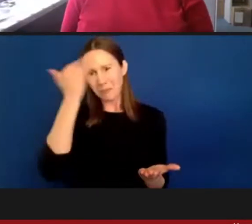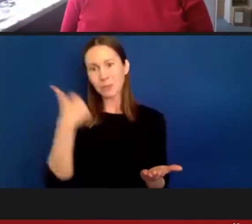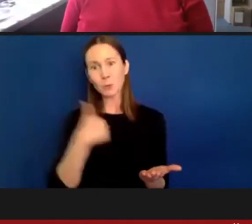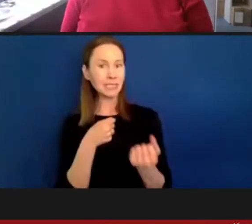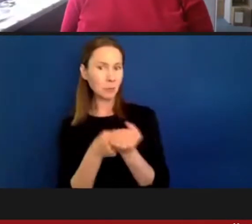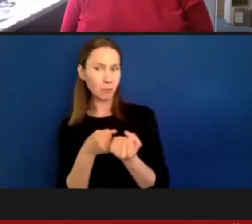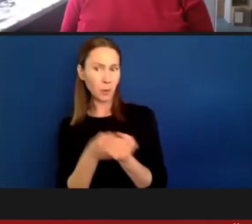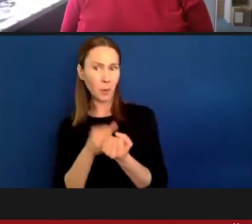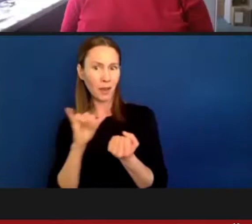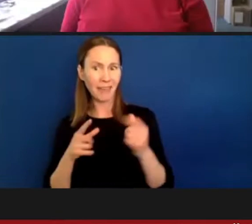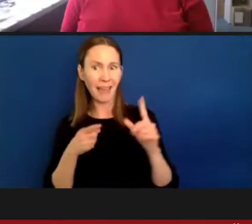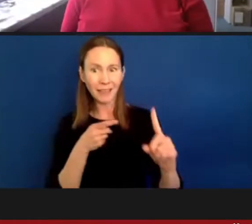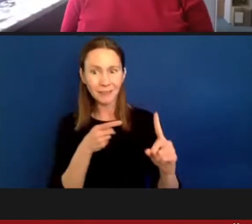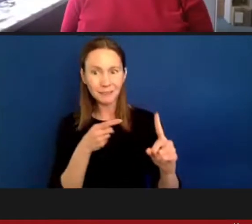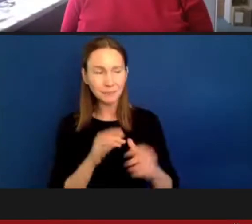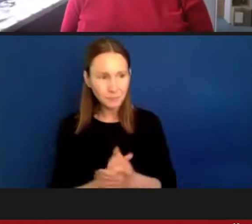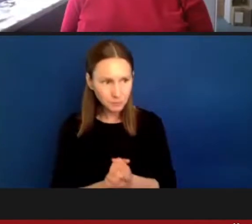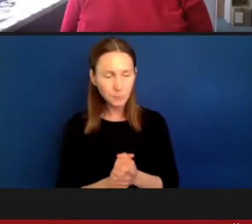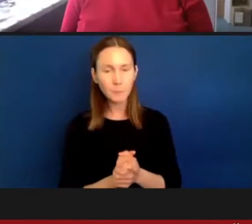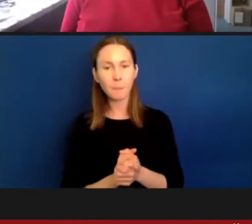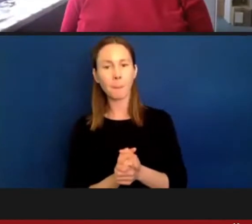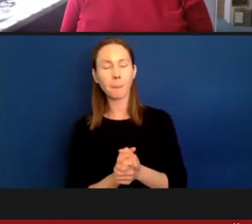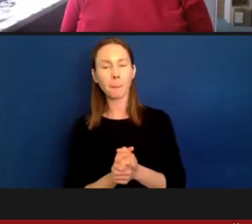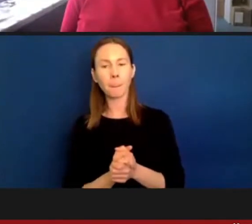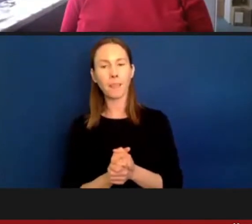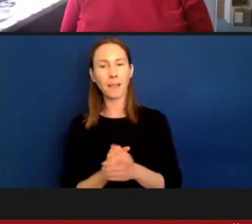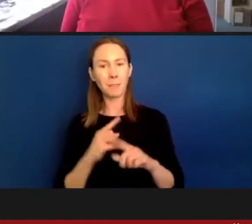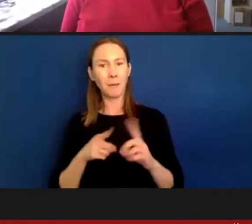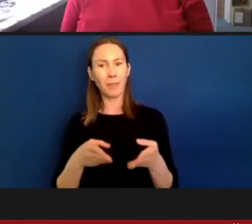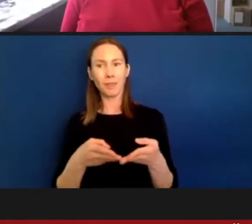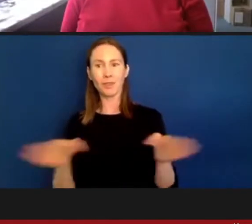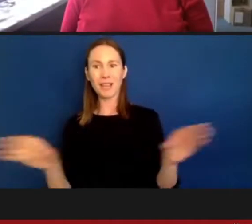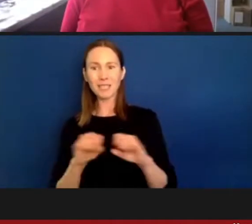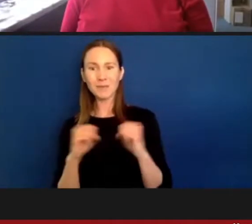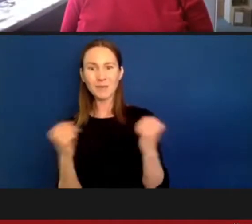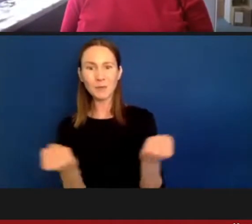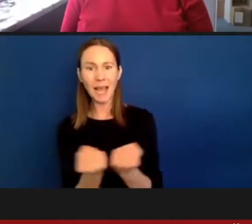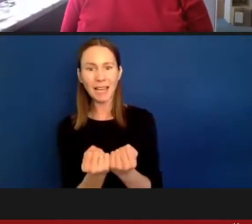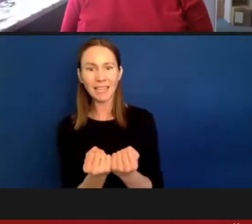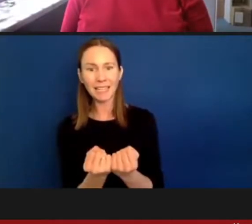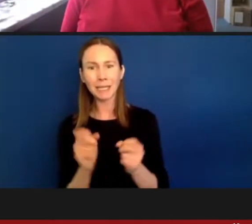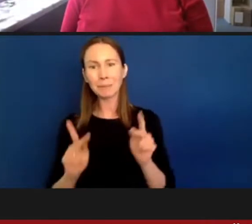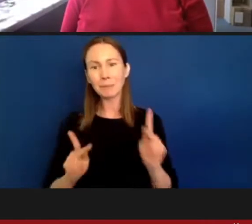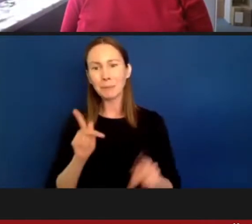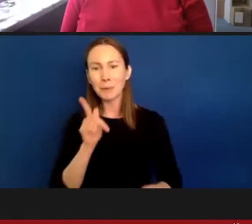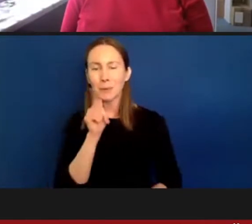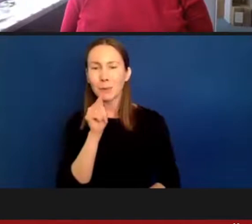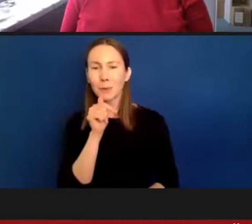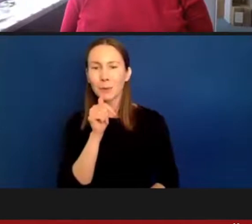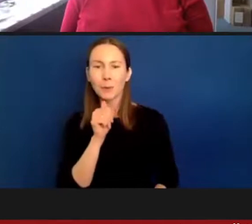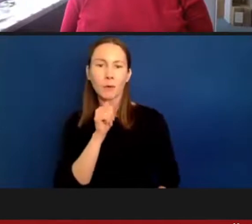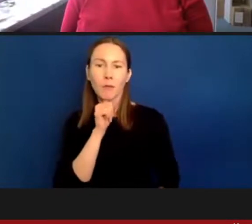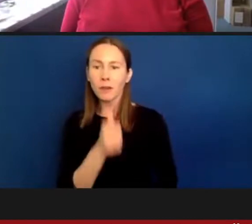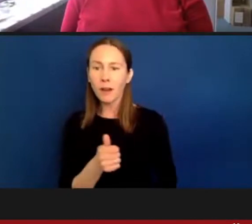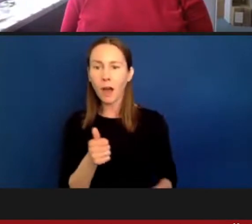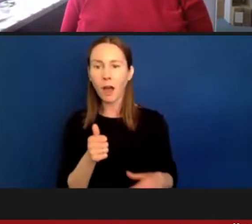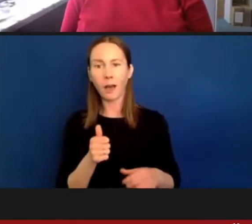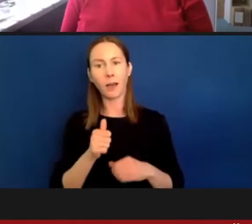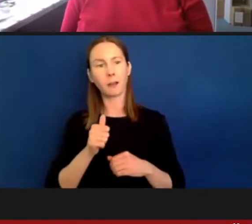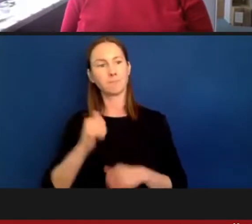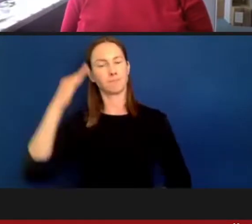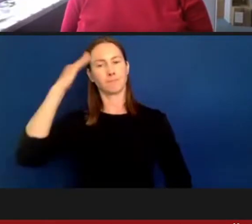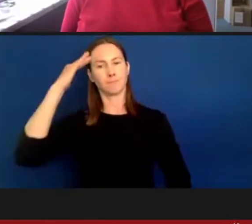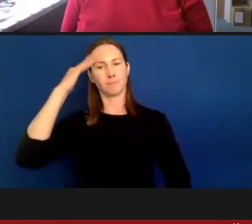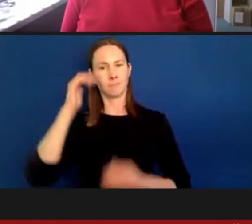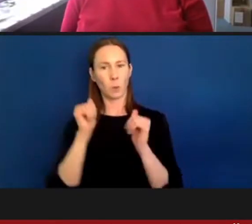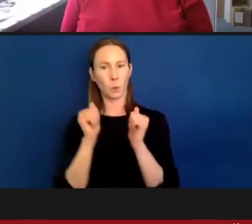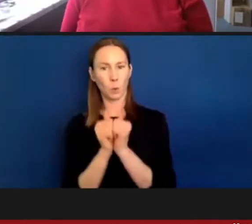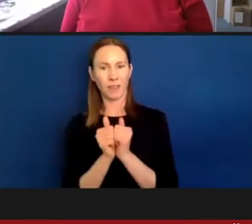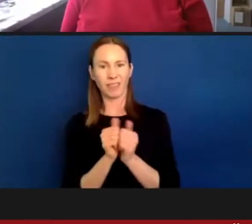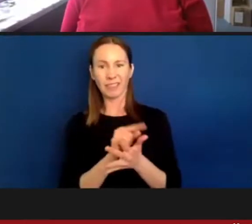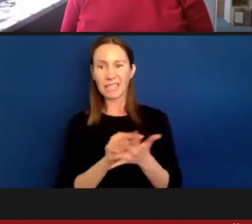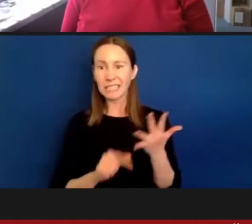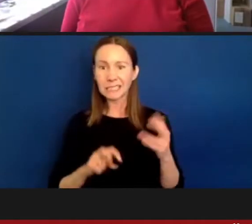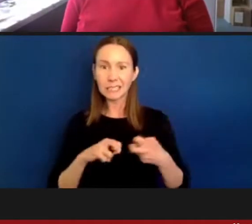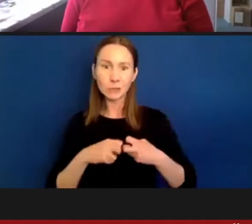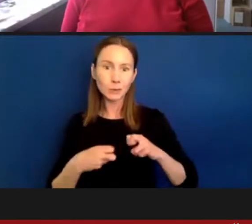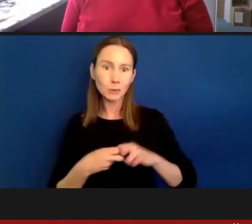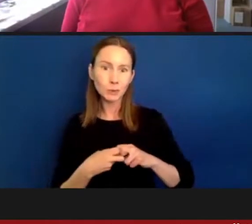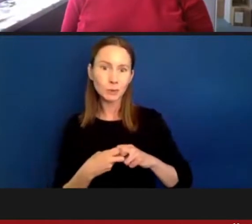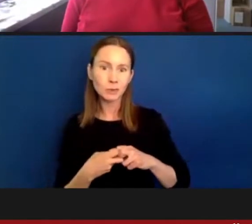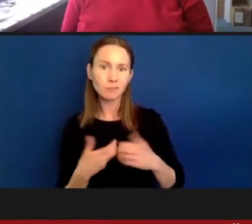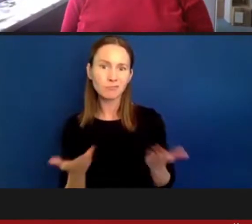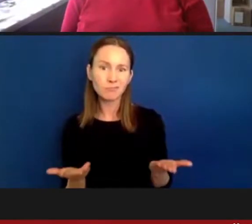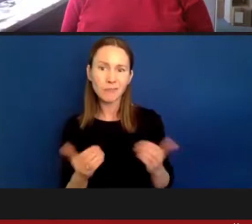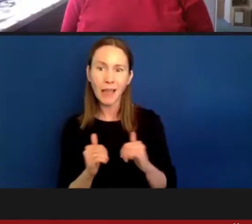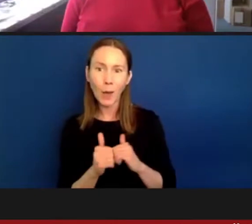How can we enlist the rest of society people who are not so familiar with these issues?